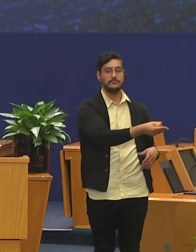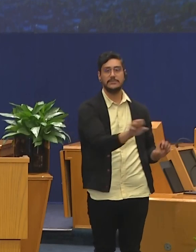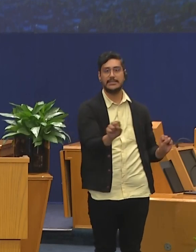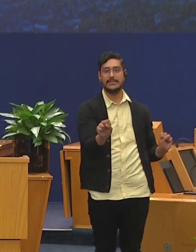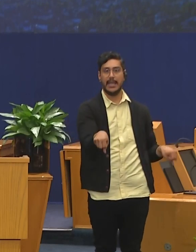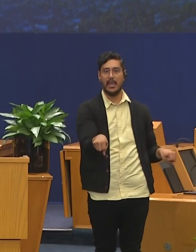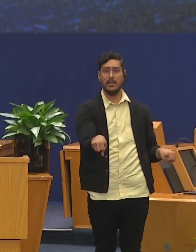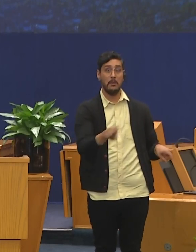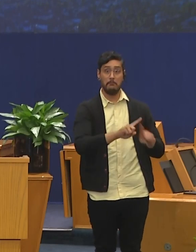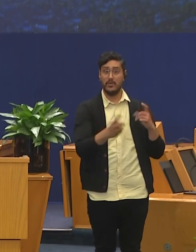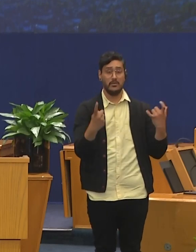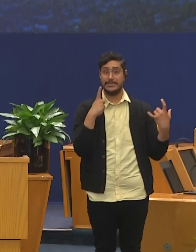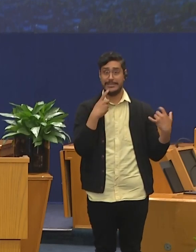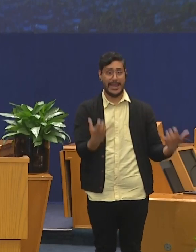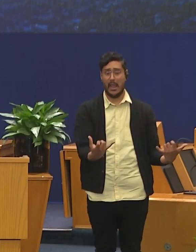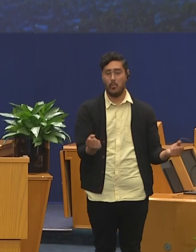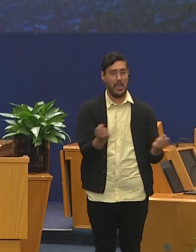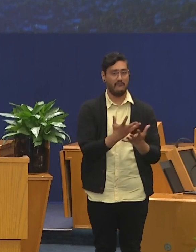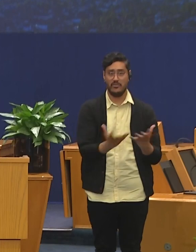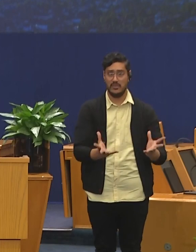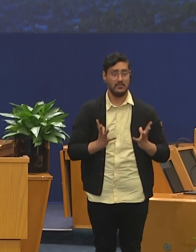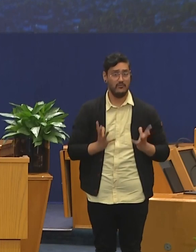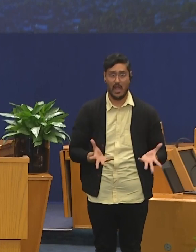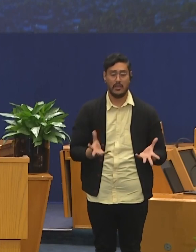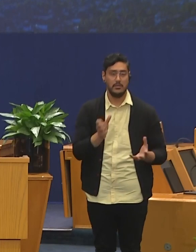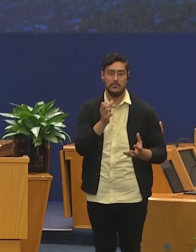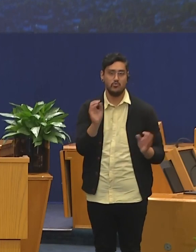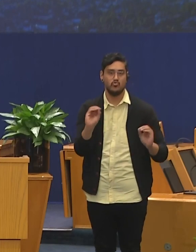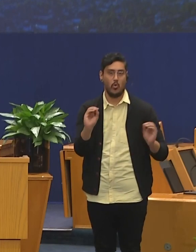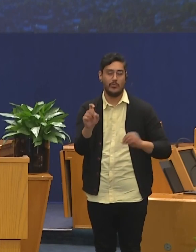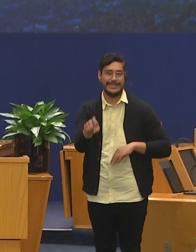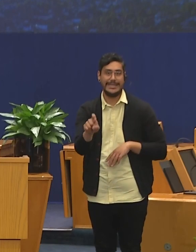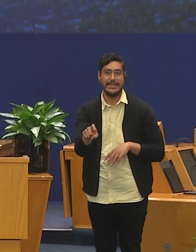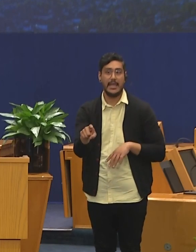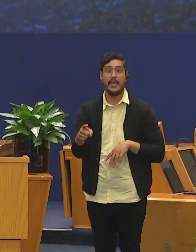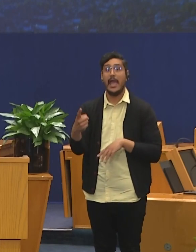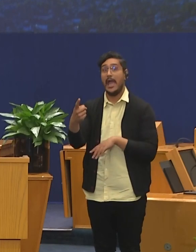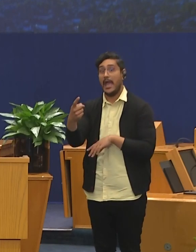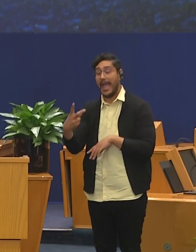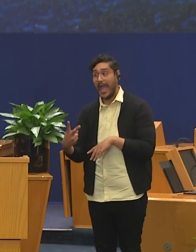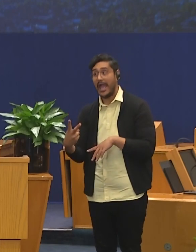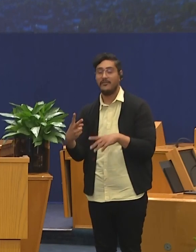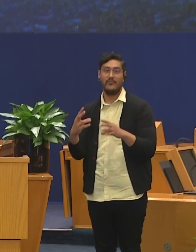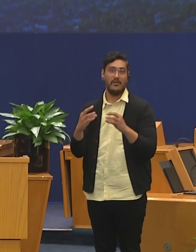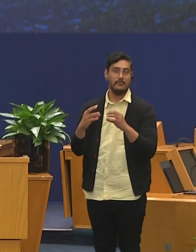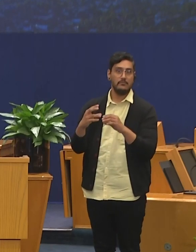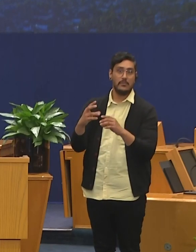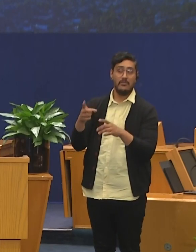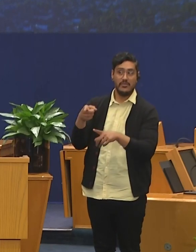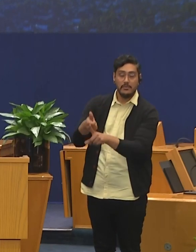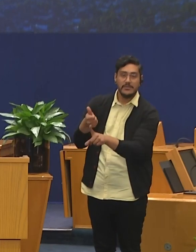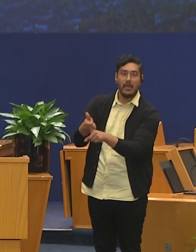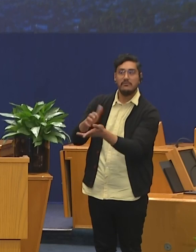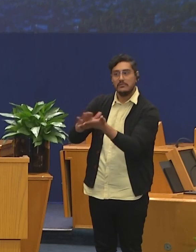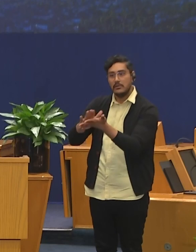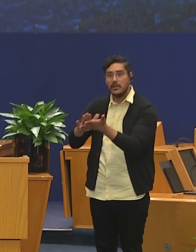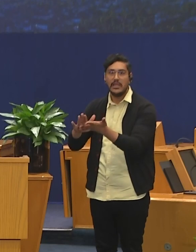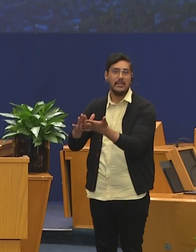CURRENTLY IN. HALF OF THOSE VENTILATORS HAVE ALREADY BEEN SERVICED THANKS TO THE STATE OF CALIFORNIA'S EFFORTS AND HALF ARE CURRENTLY